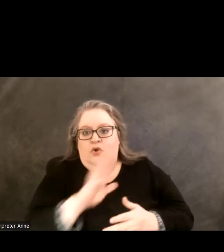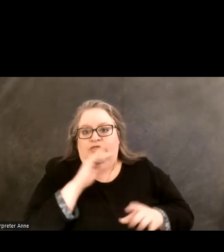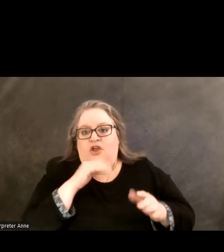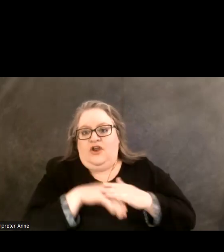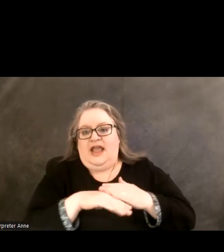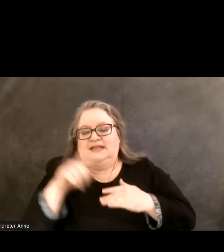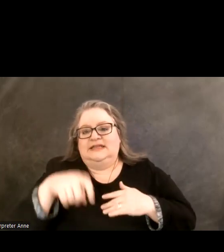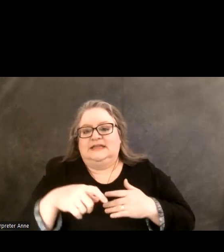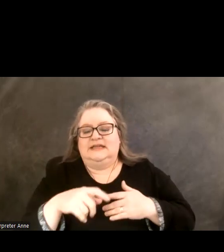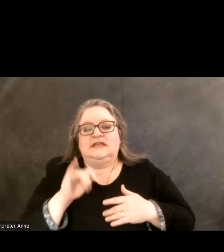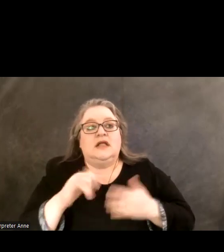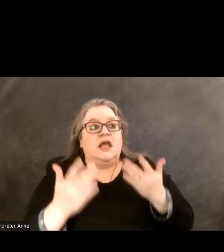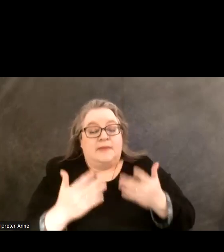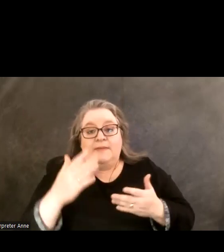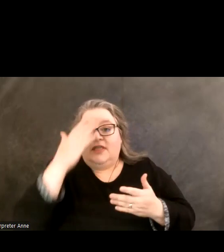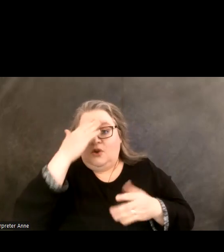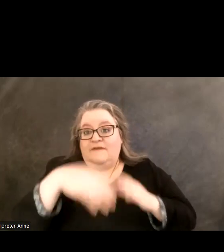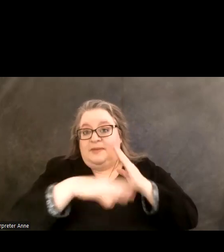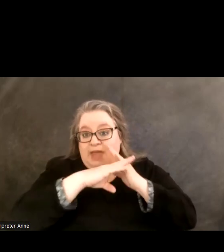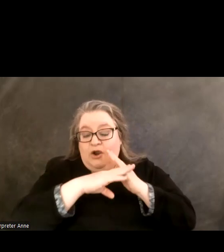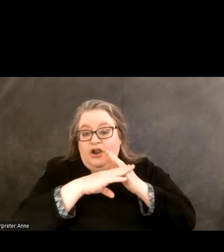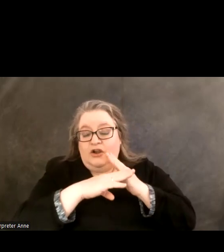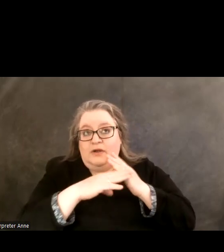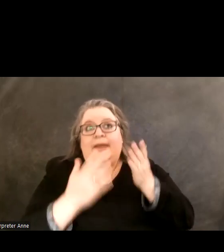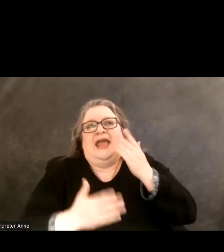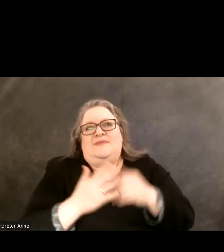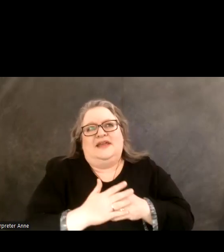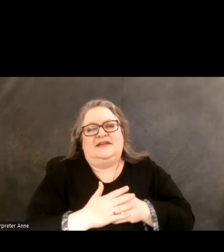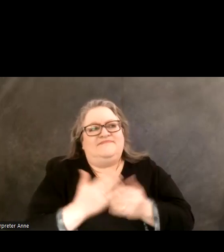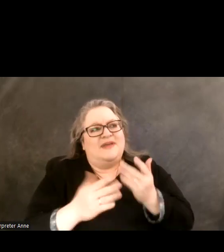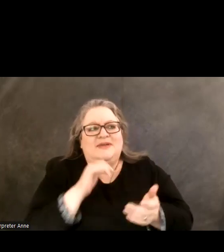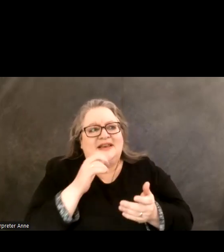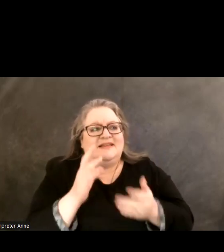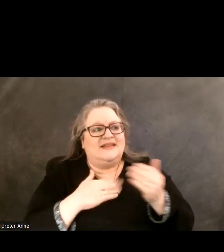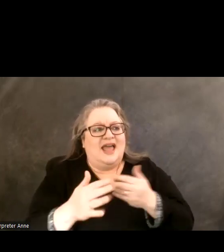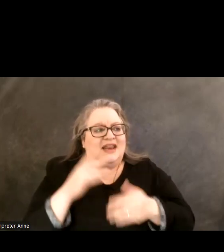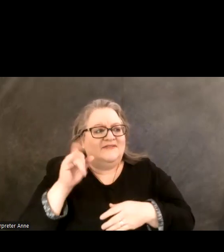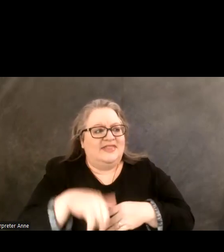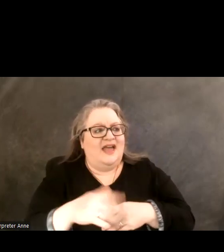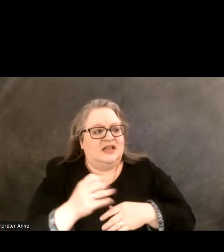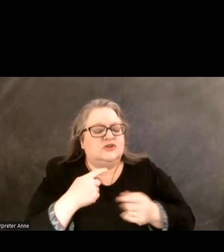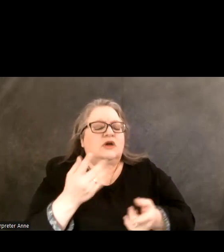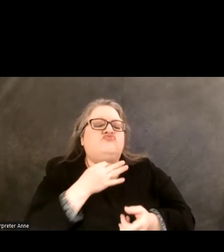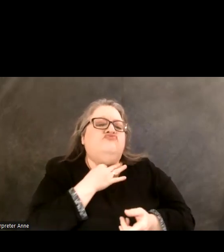they might be aware of the barrier maybe, and maybe not even that so I was curious if you have any insight or